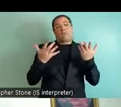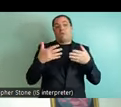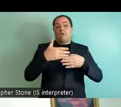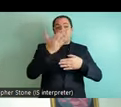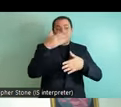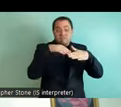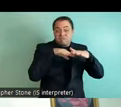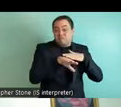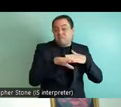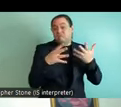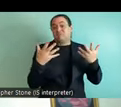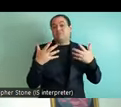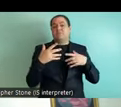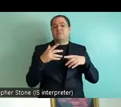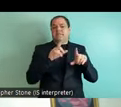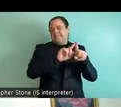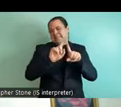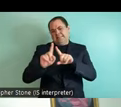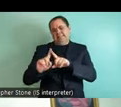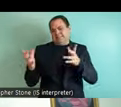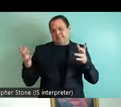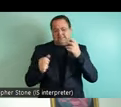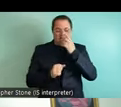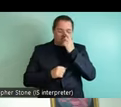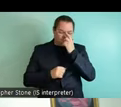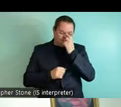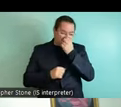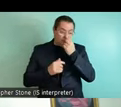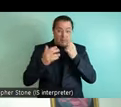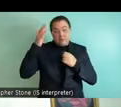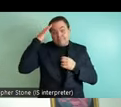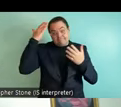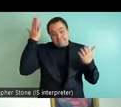11:49:12 But these challenges, also can be overcome.